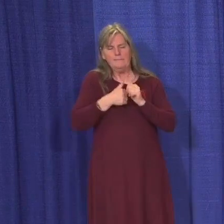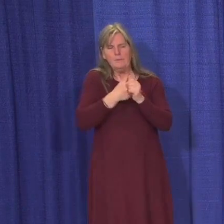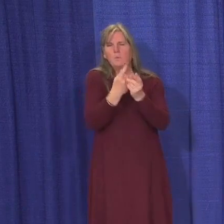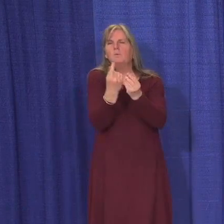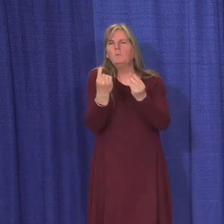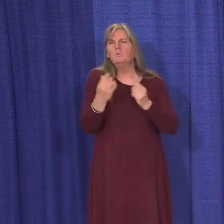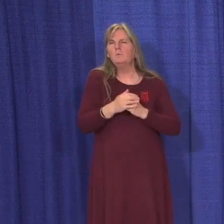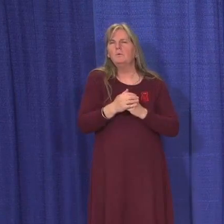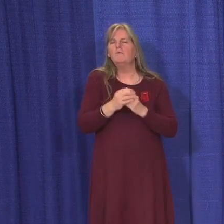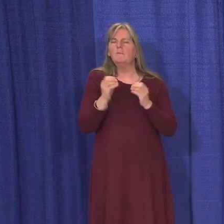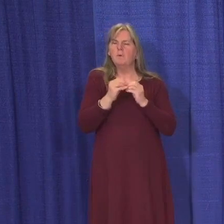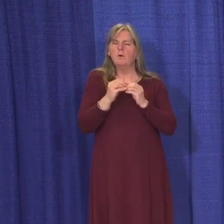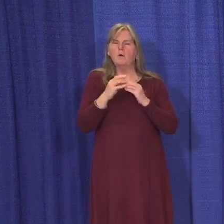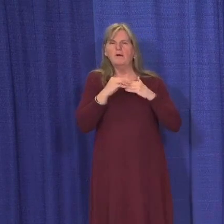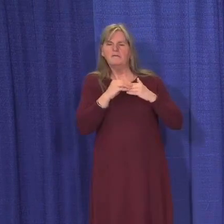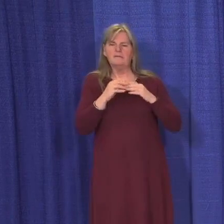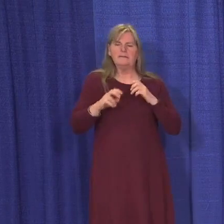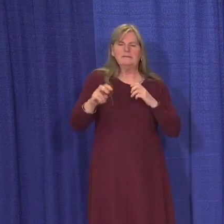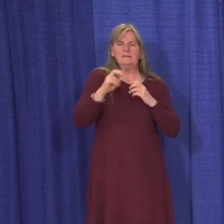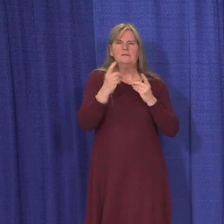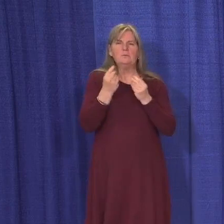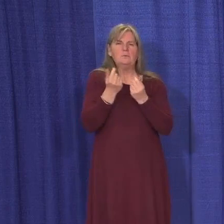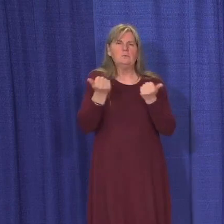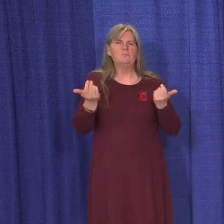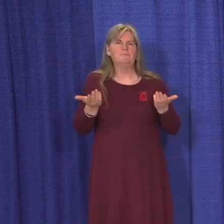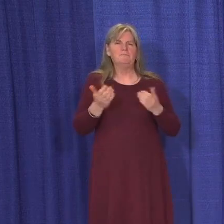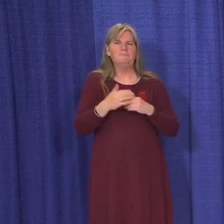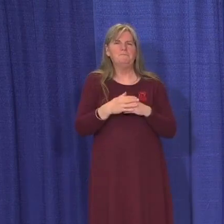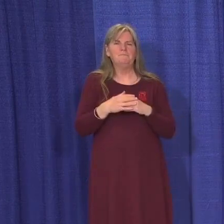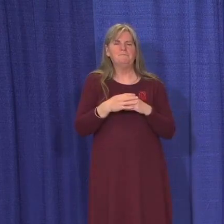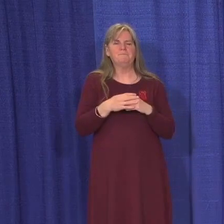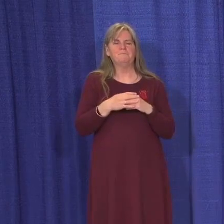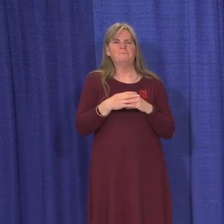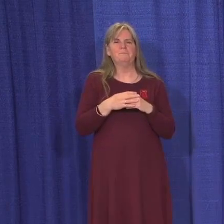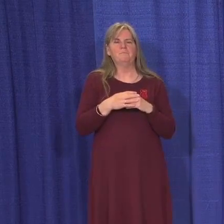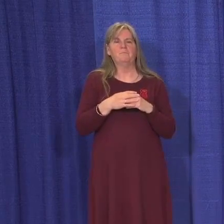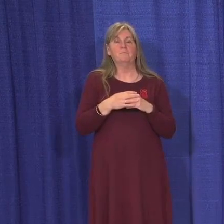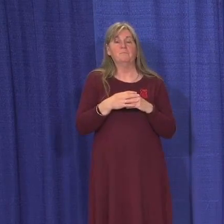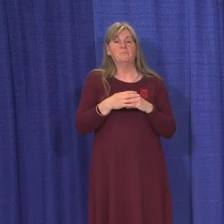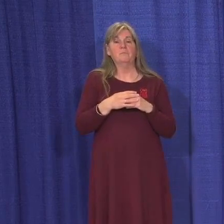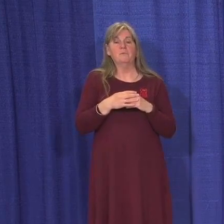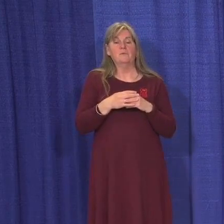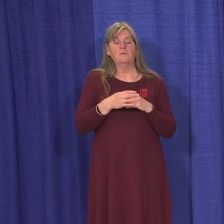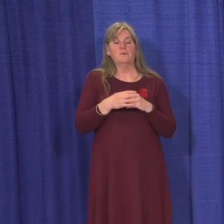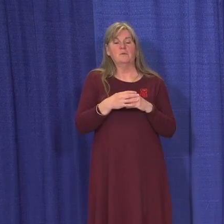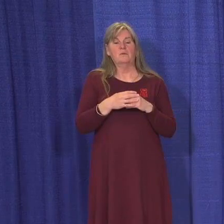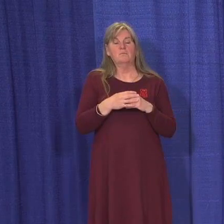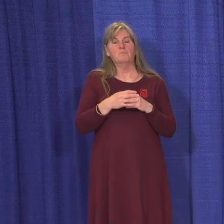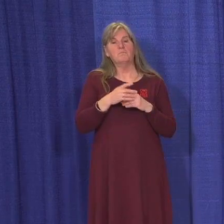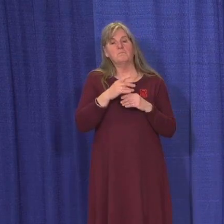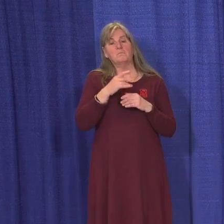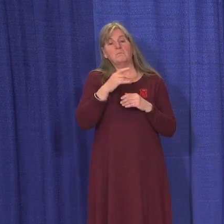appointments within two weeks of travel. Be safe and book for after that period.